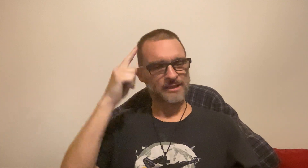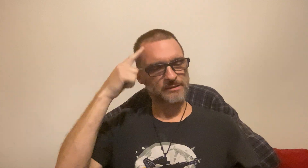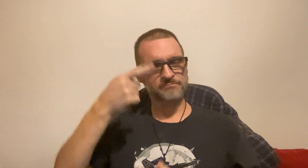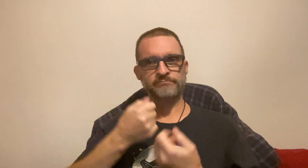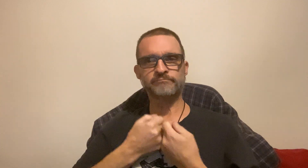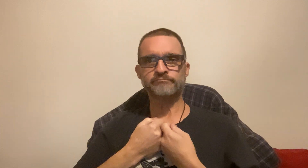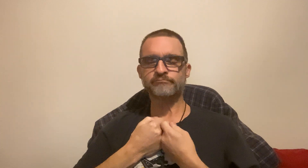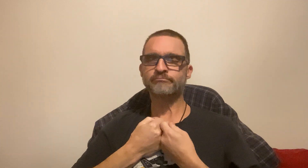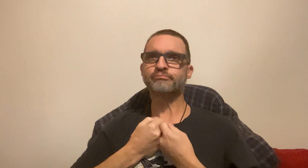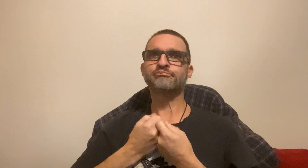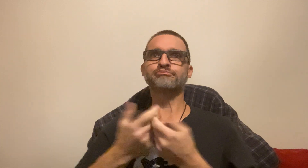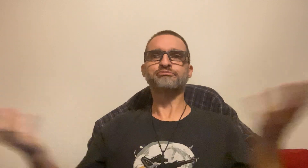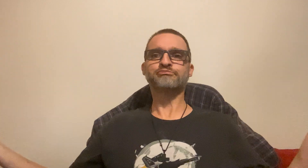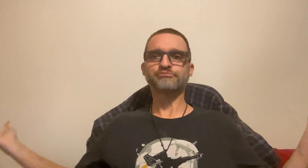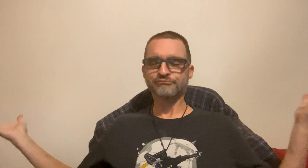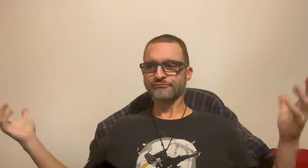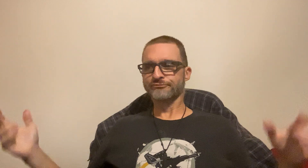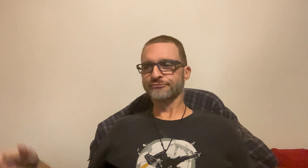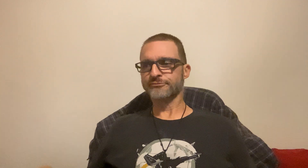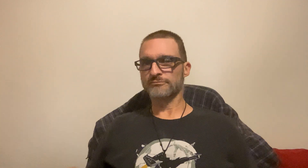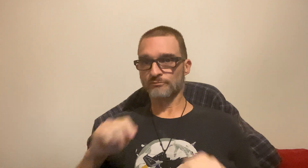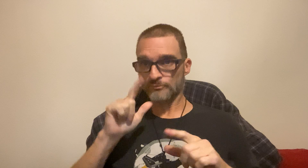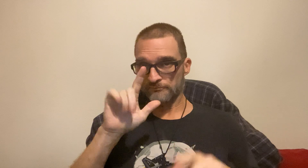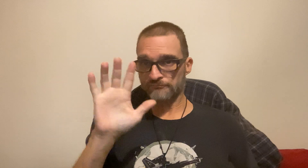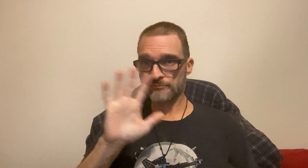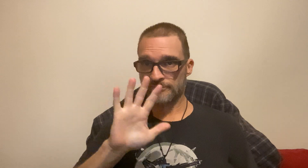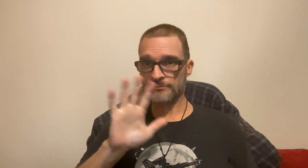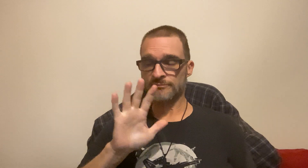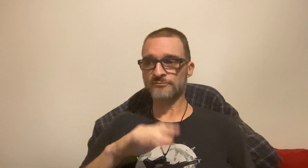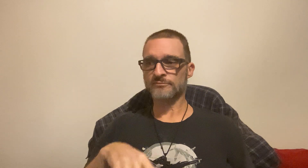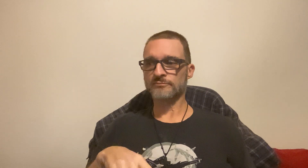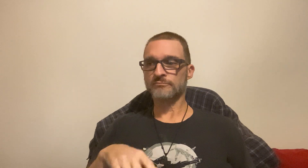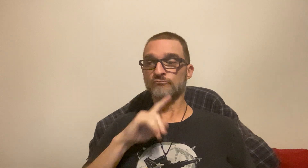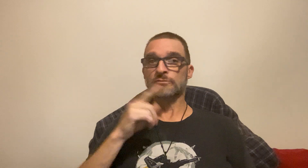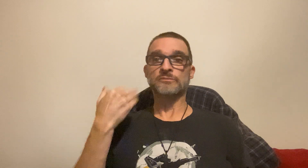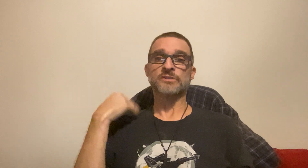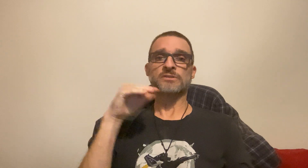and go to bed to rest. I think she's very worn out. We were up at 5 in the morning.